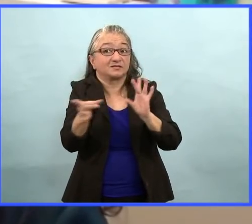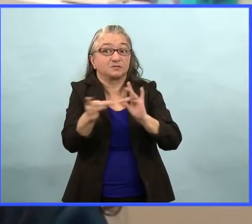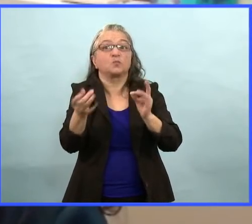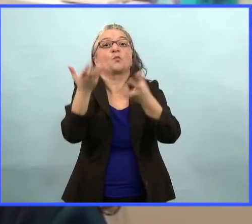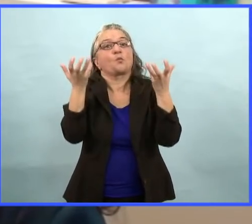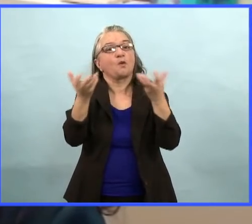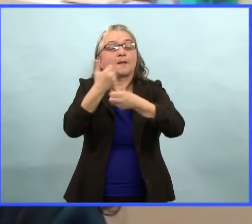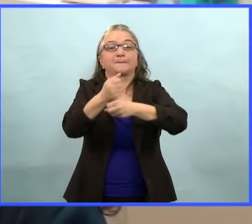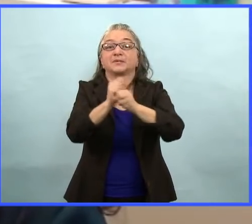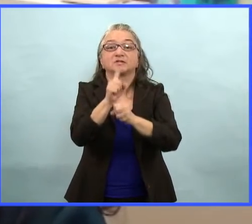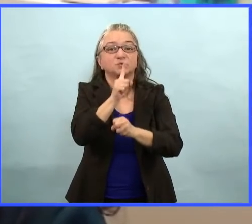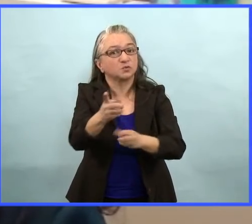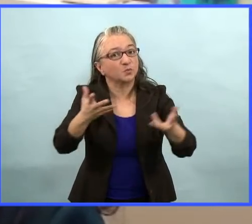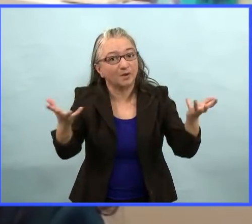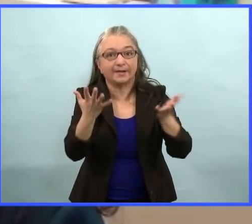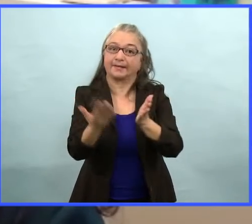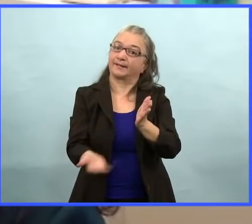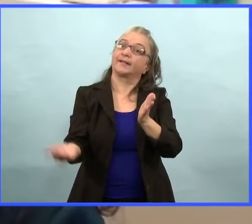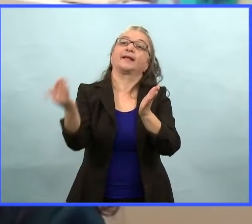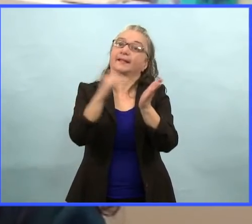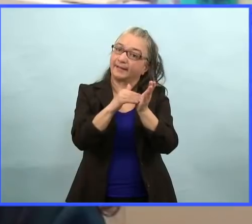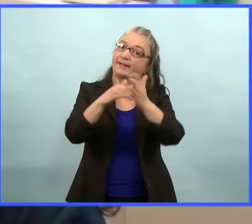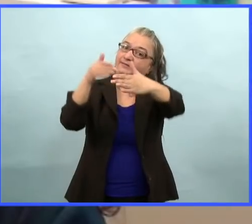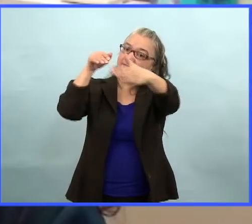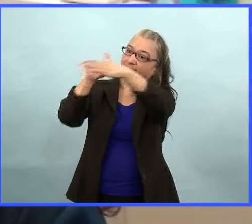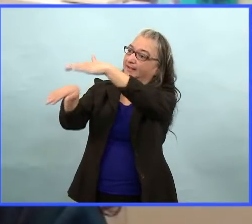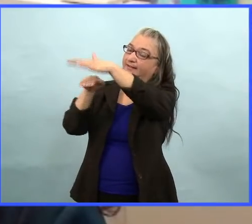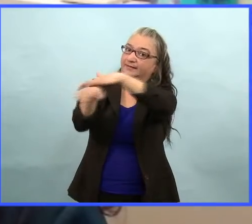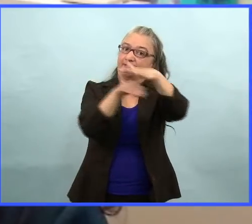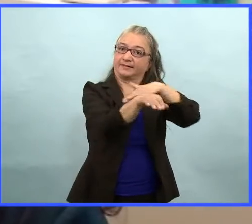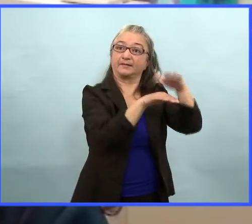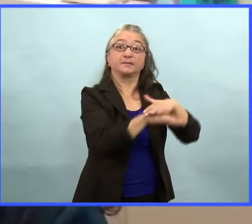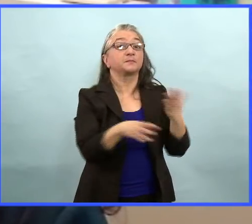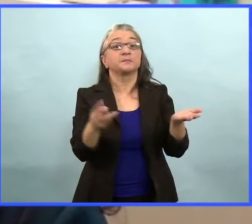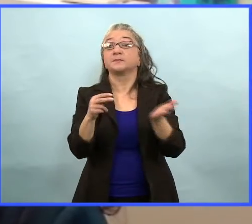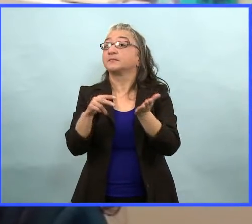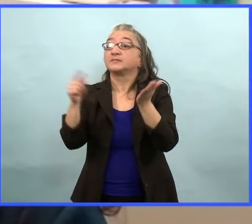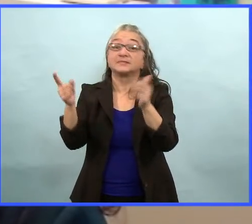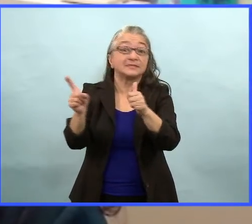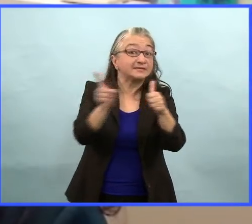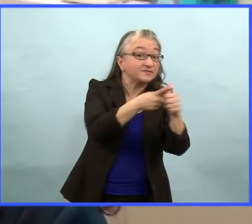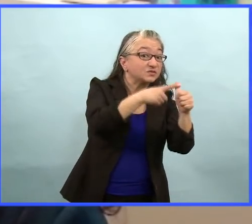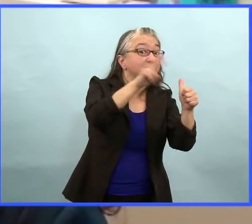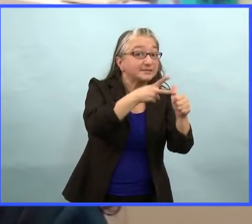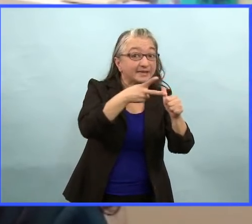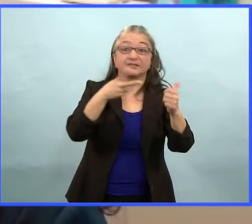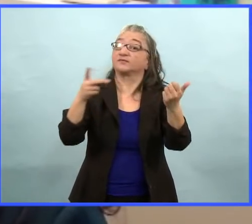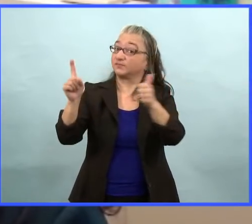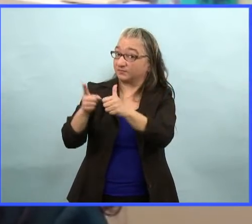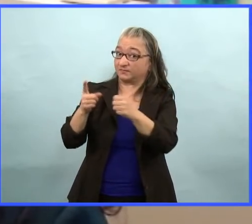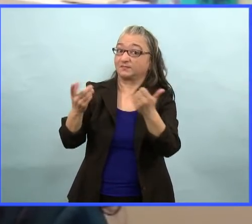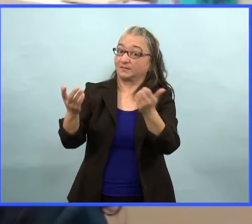uh plans to increase booster dose coverage and so perhaps returning to some of those community